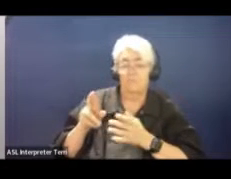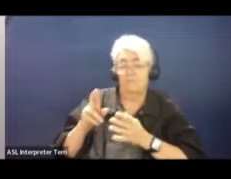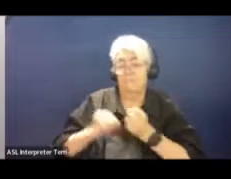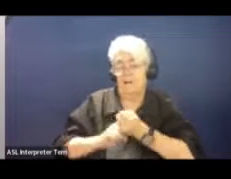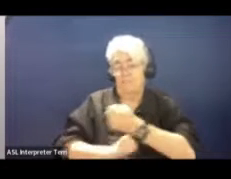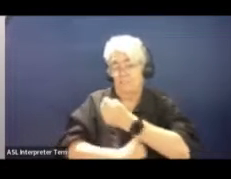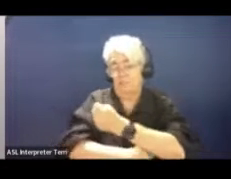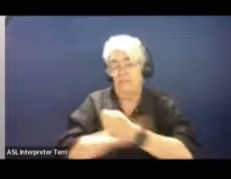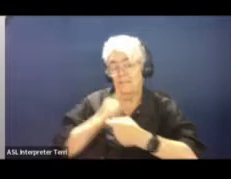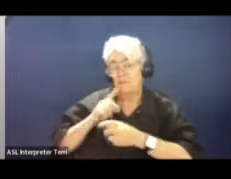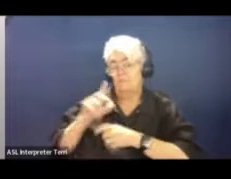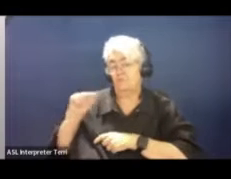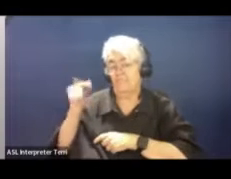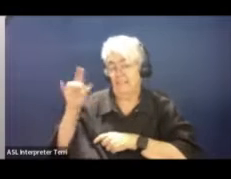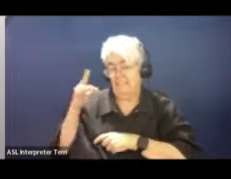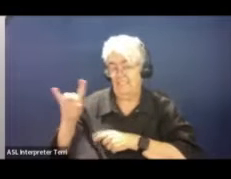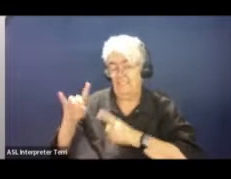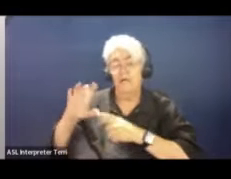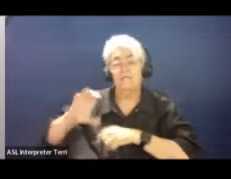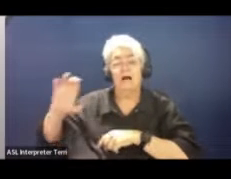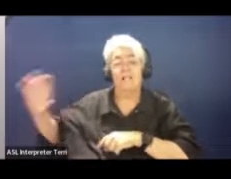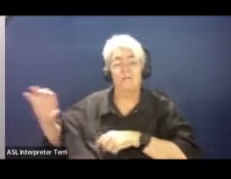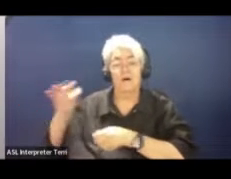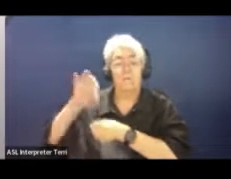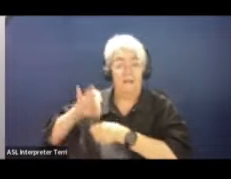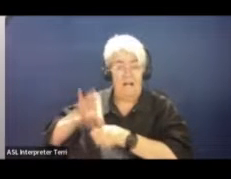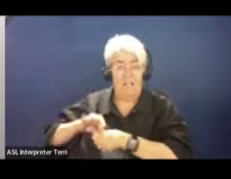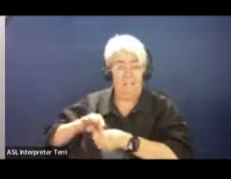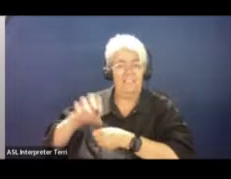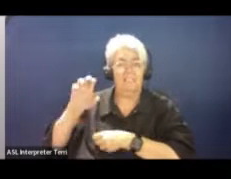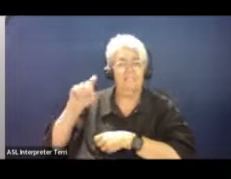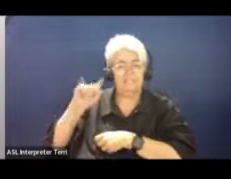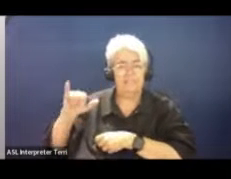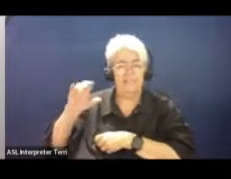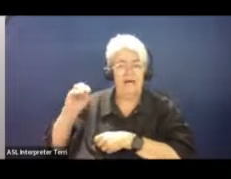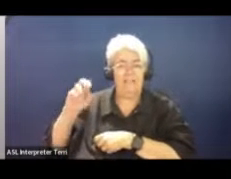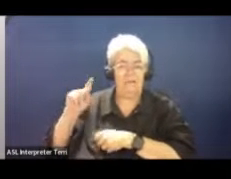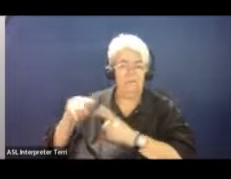ballot initiative approved by voters in the city and county of Denver. This is where through